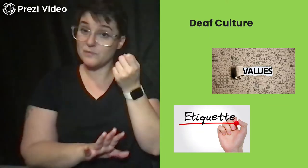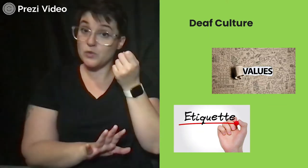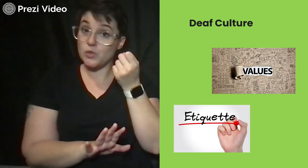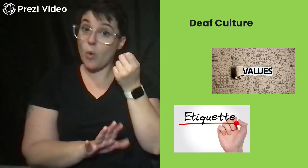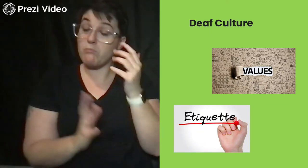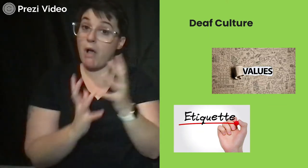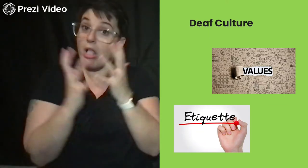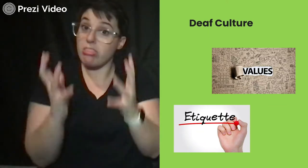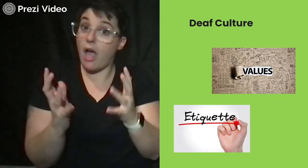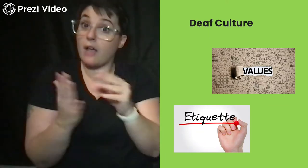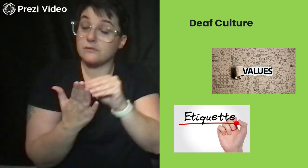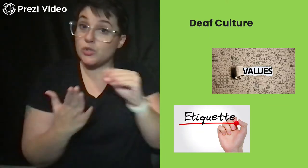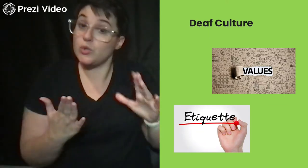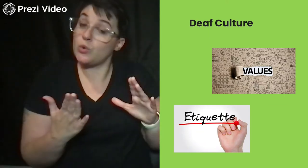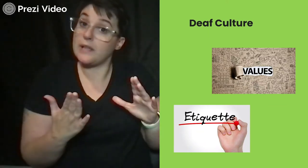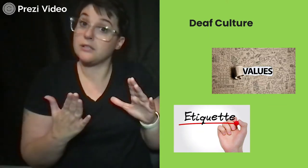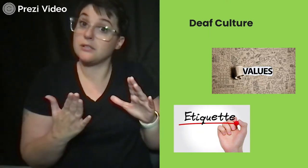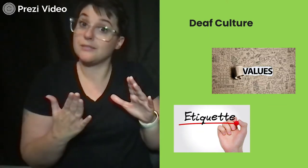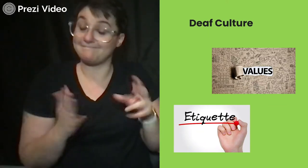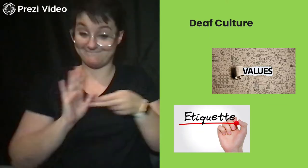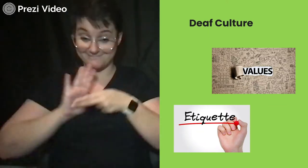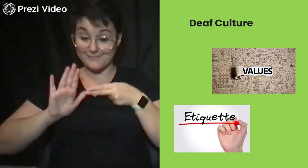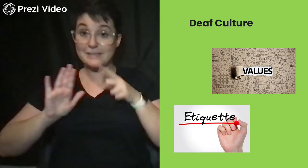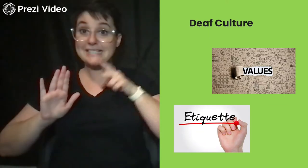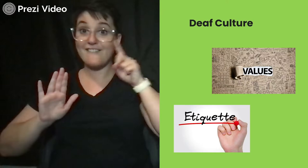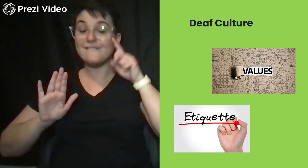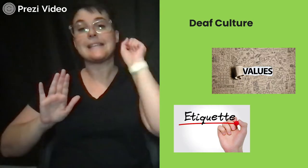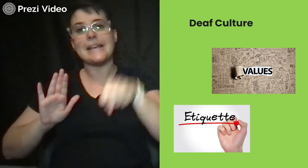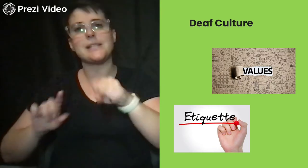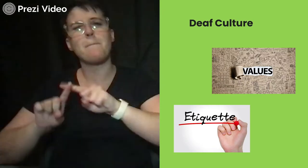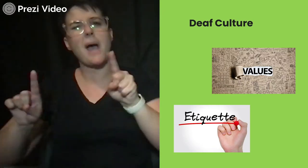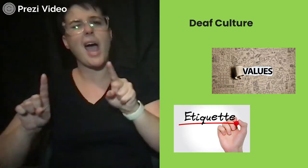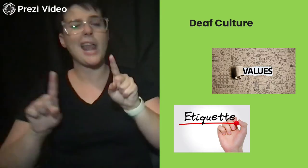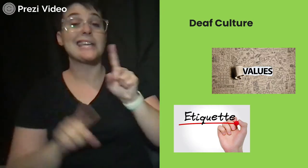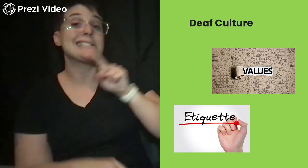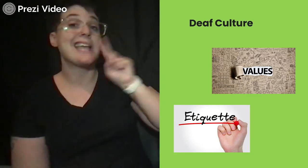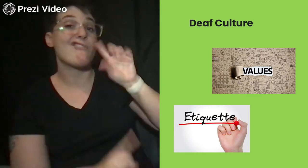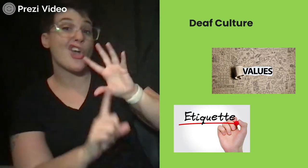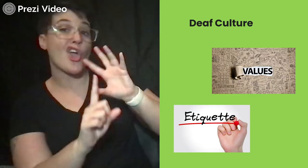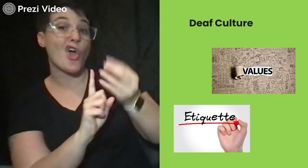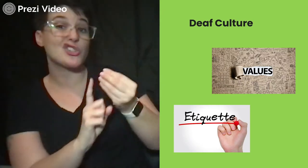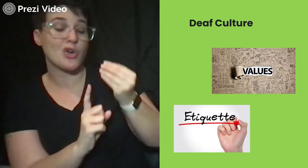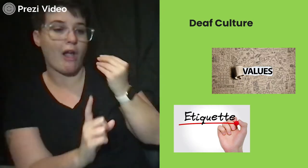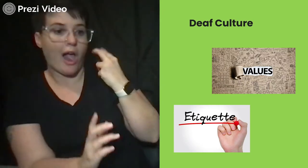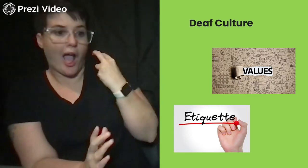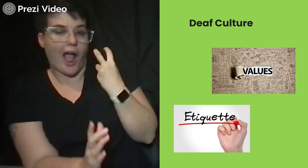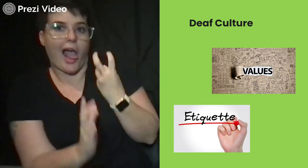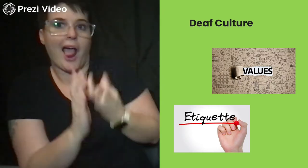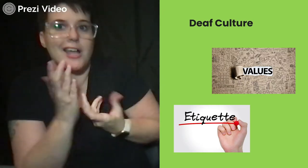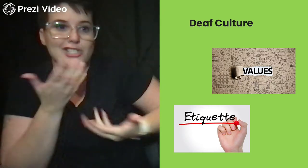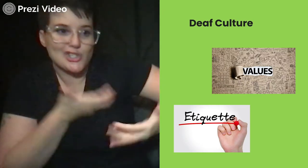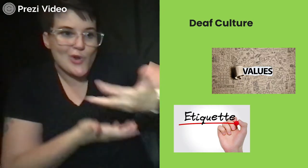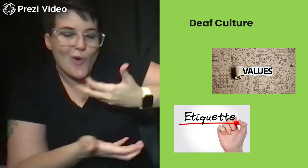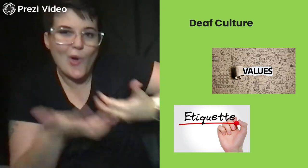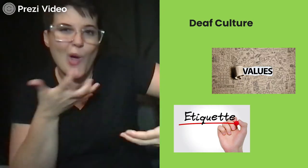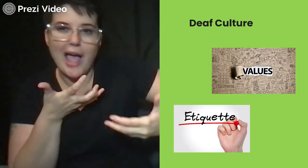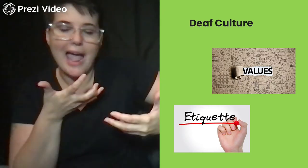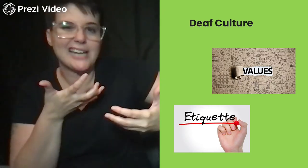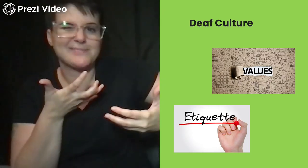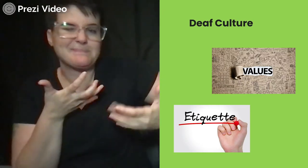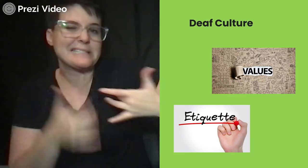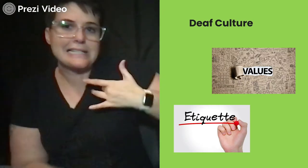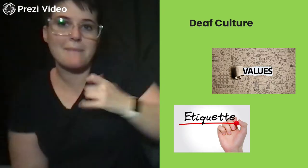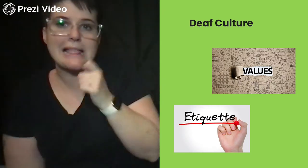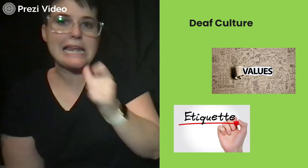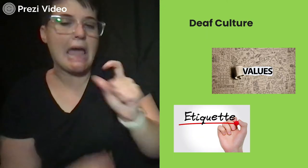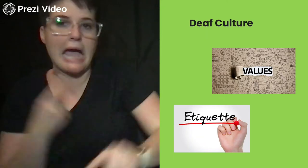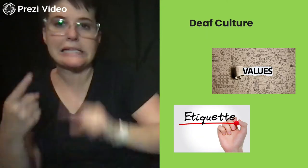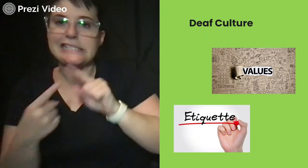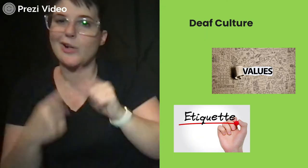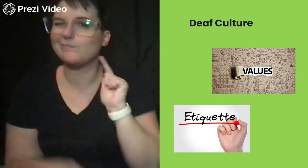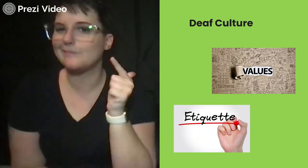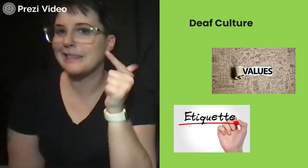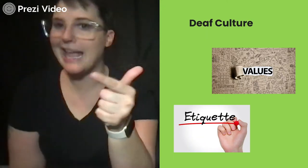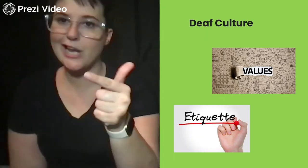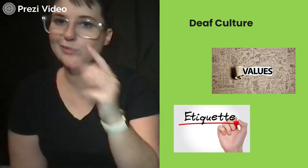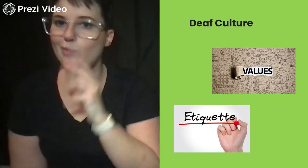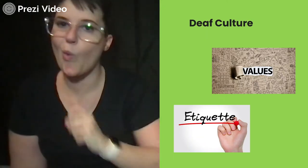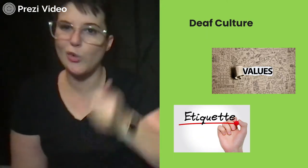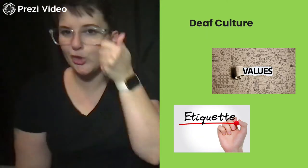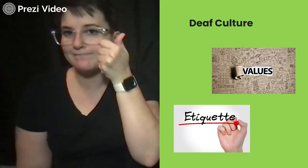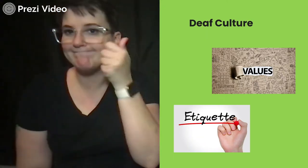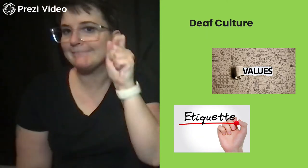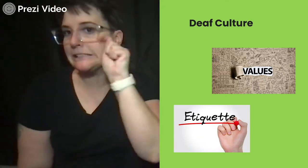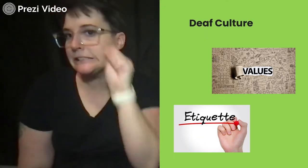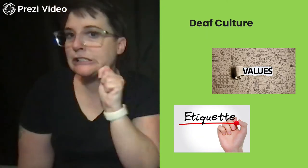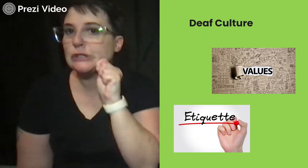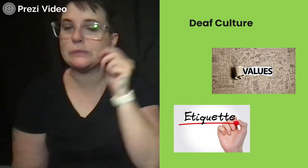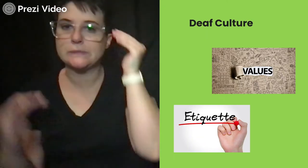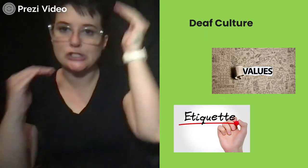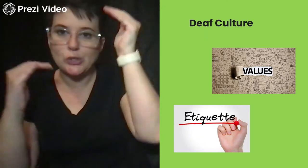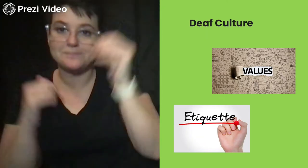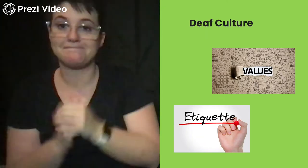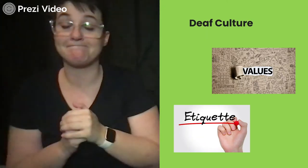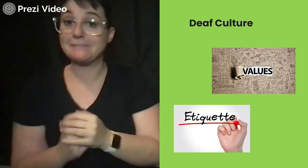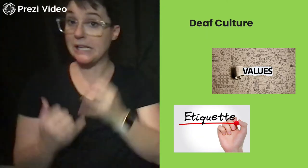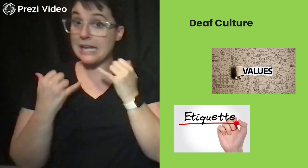While many students identify as Deaf, they may not become immersed In Deaf culture or social life until they are older.